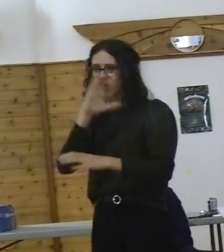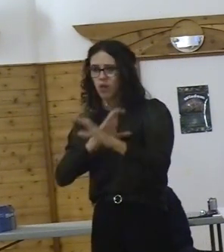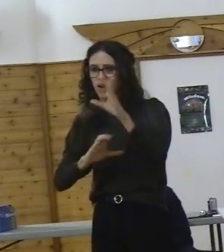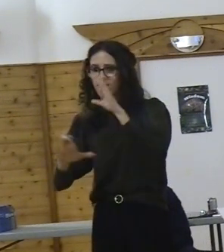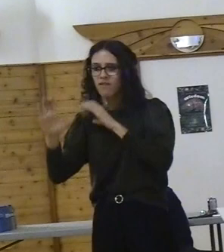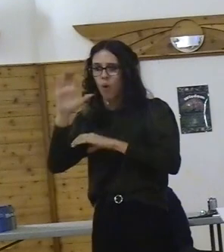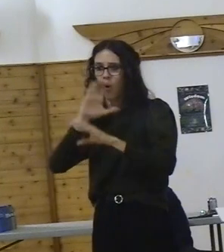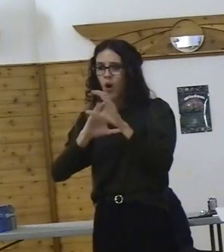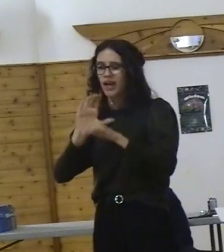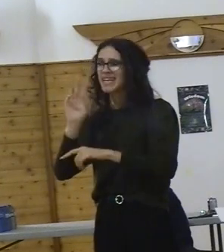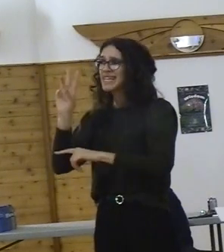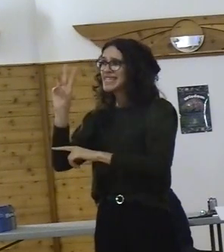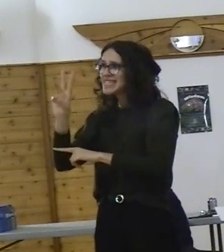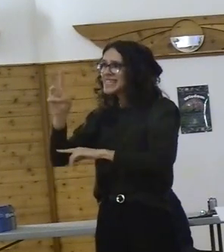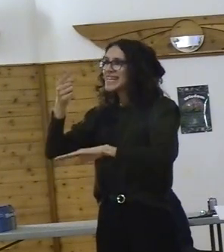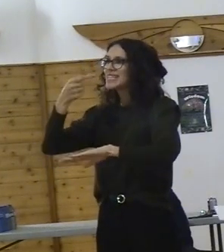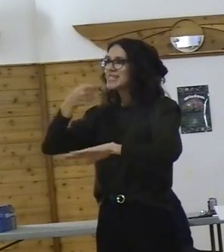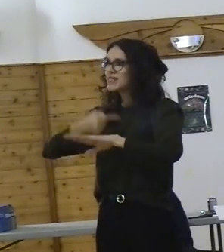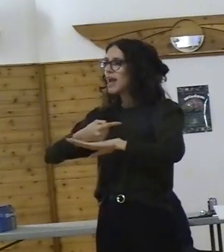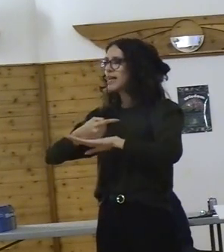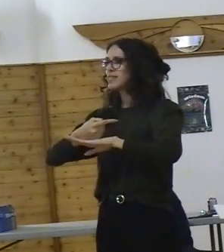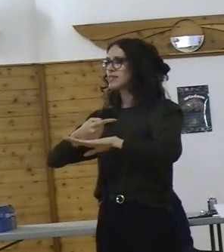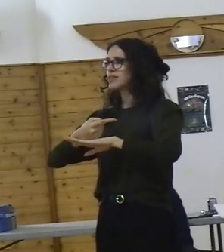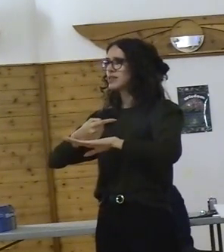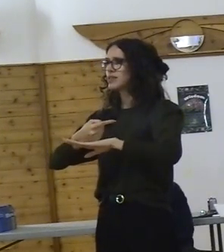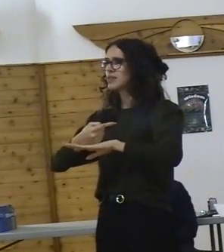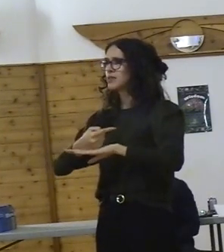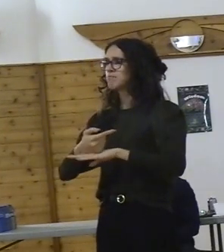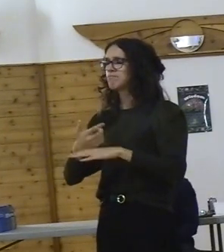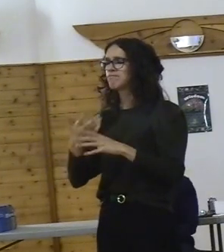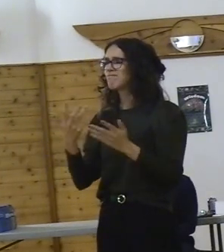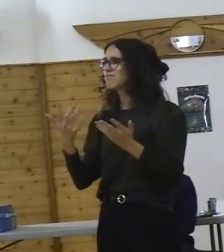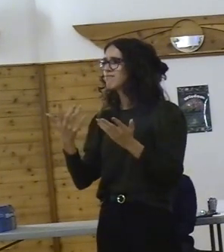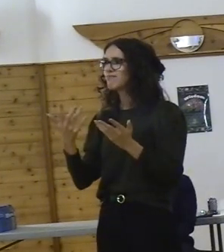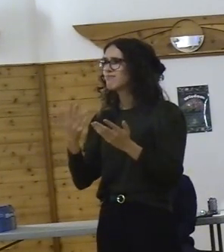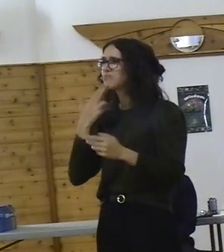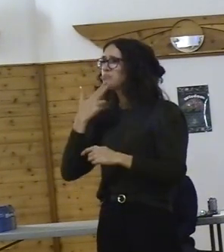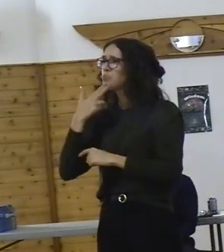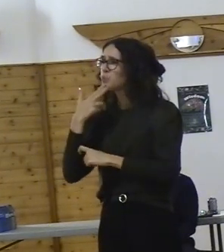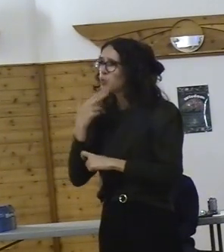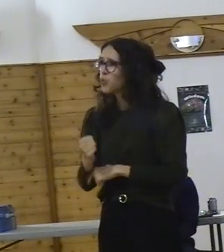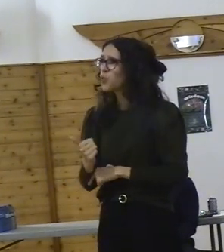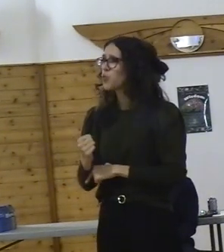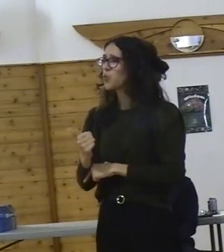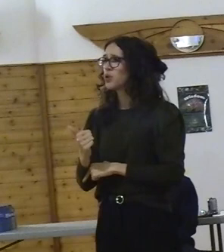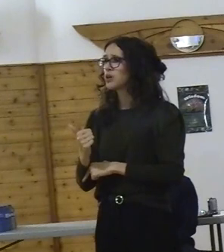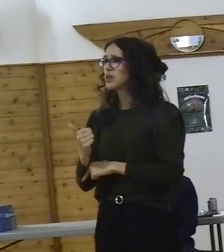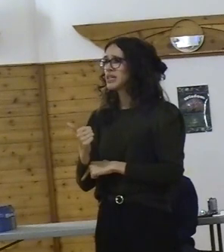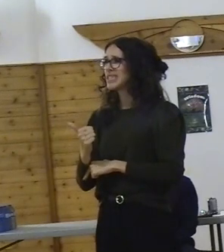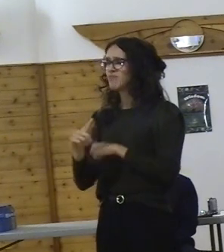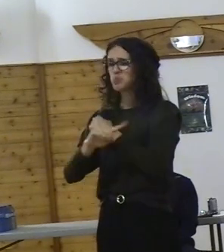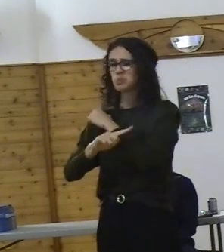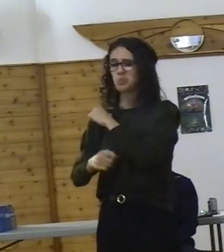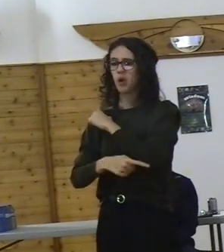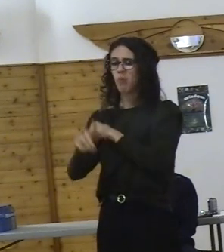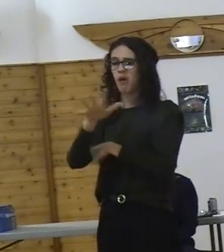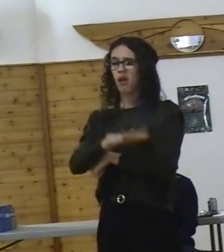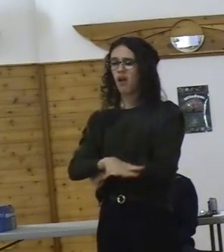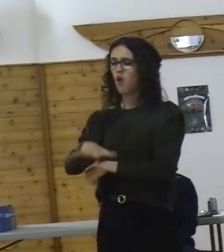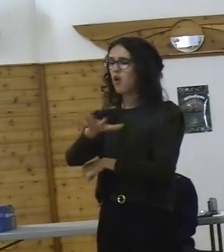And they say they can't dig Brady landfill or any landfills.